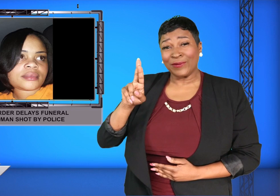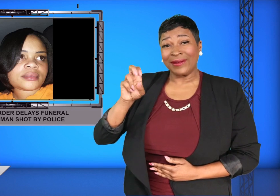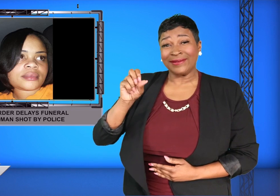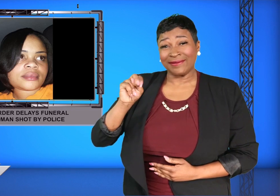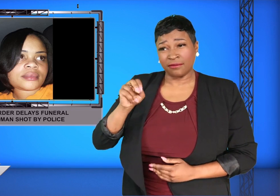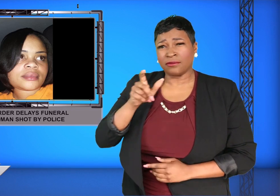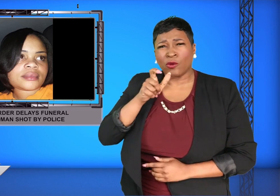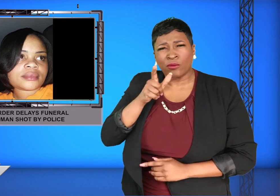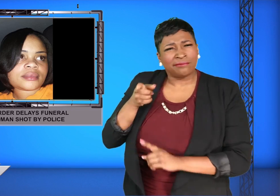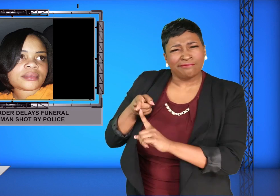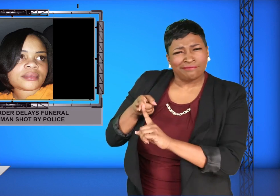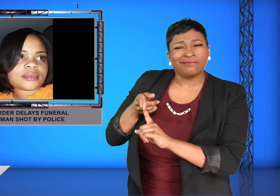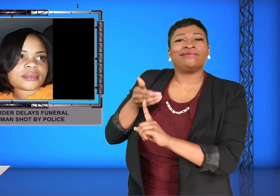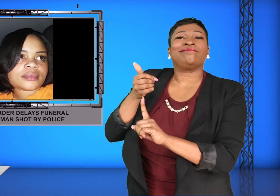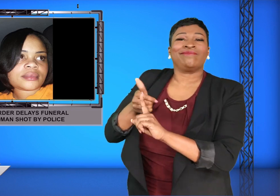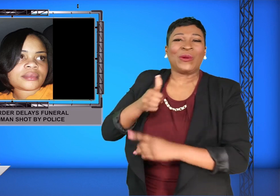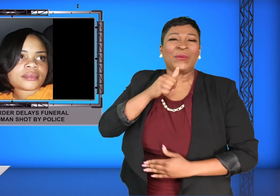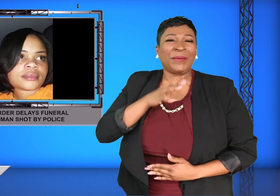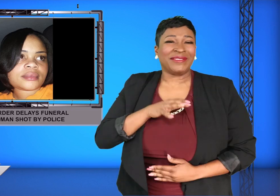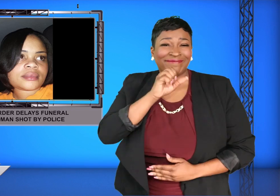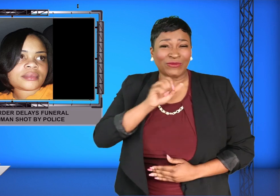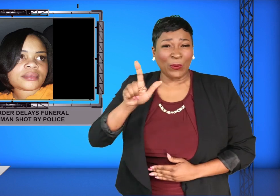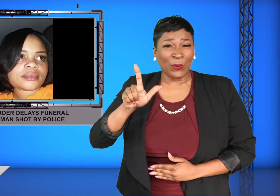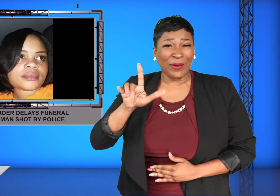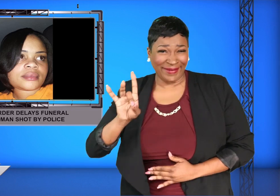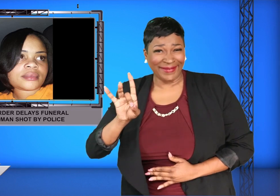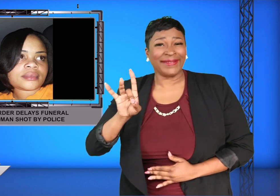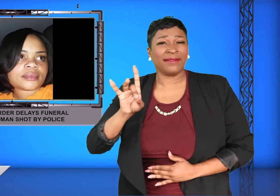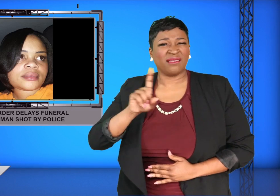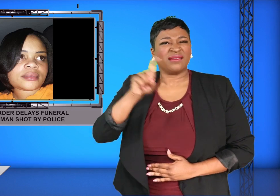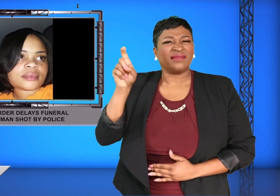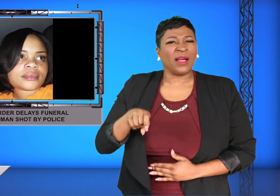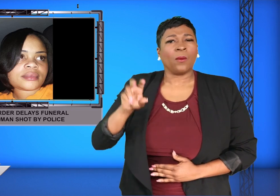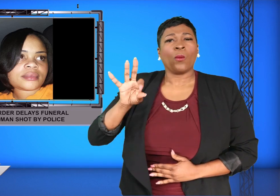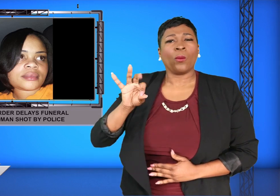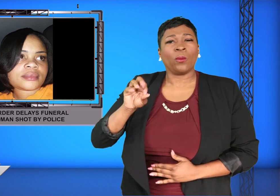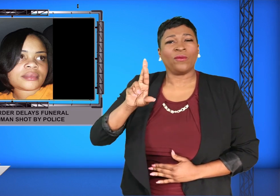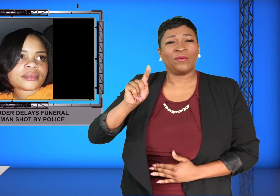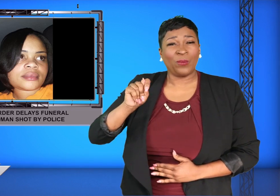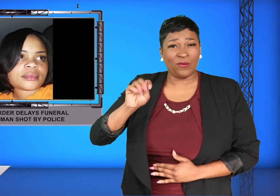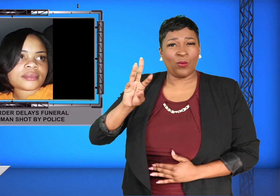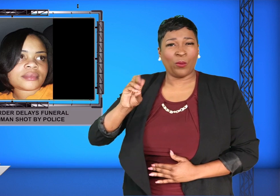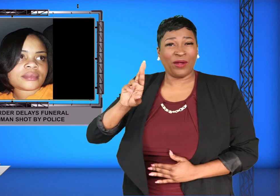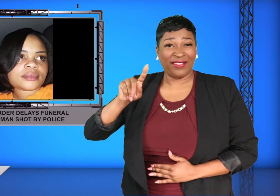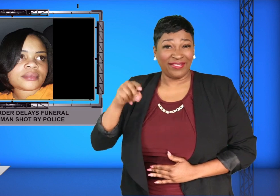Jefferson is the twenty-eight-year-old Fort Worth, Texas woman who was shot through the